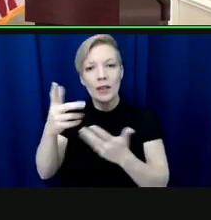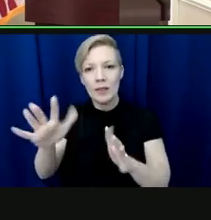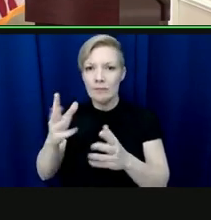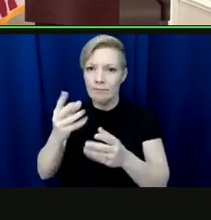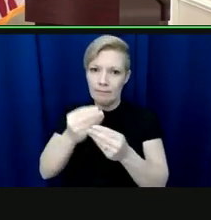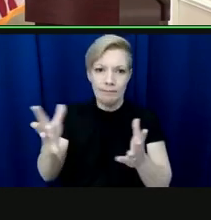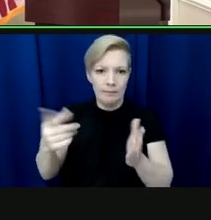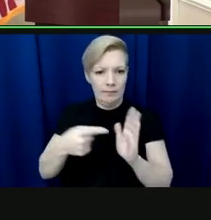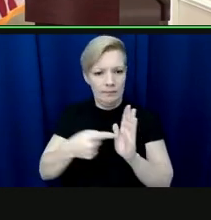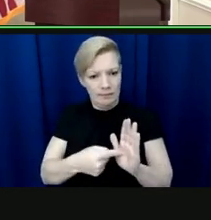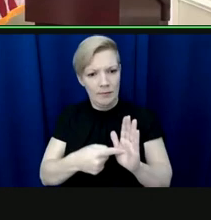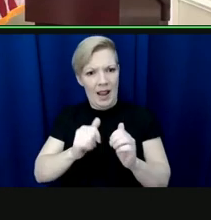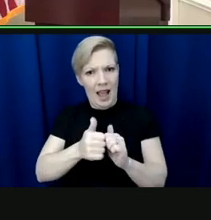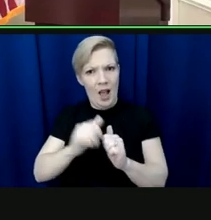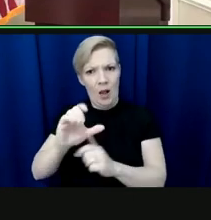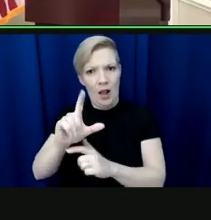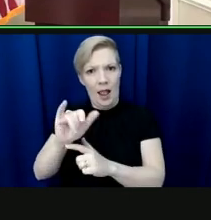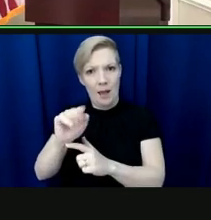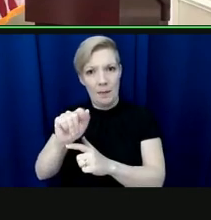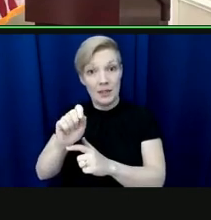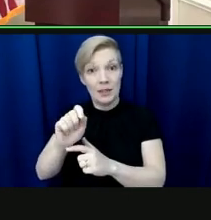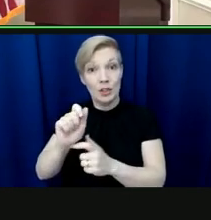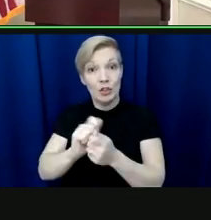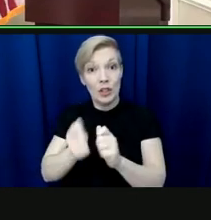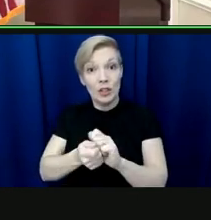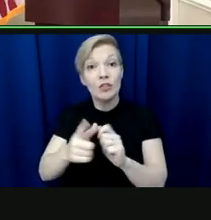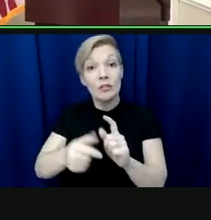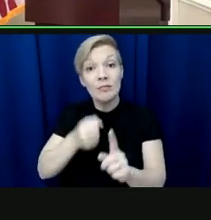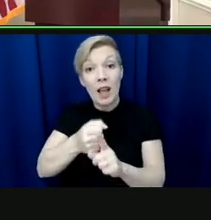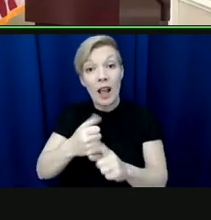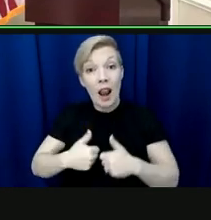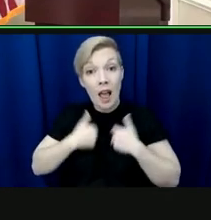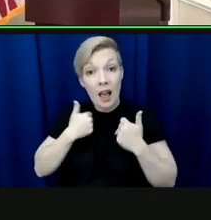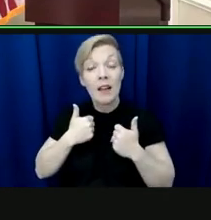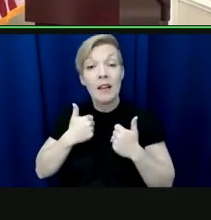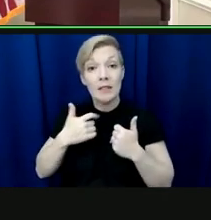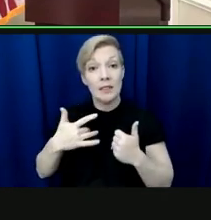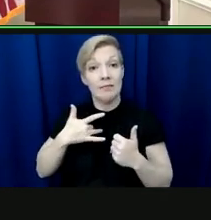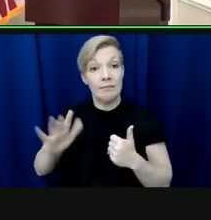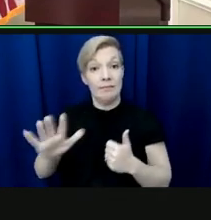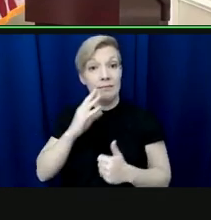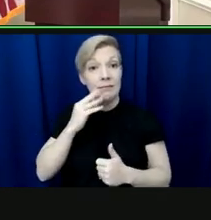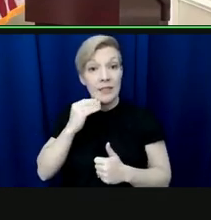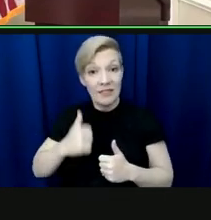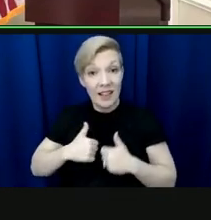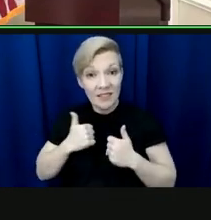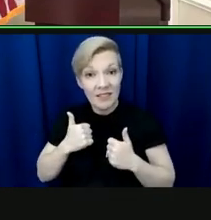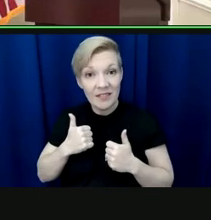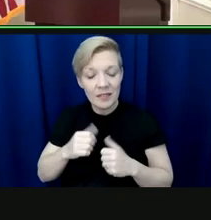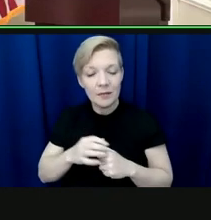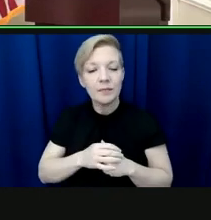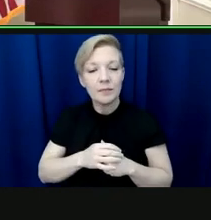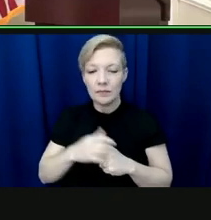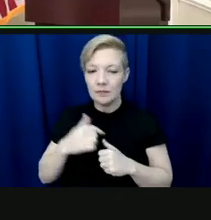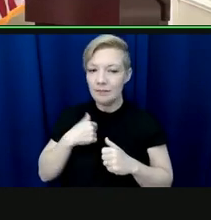is impacting lives and livelihoods. I'm really looking forward to hearing Mr. Roker's presentation today,